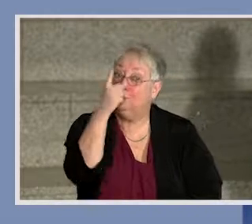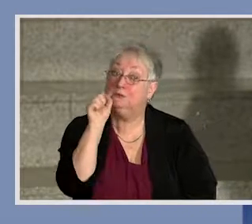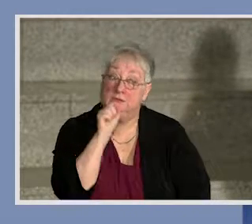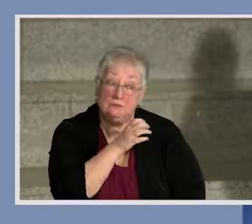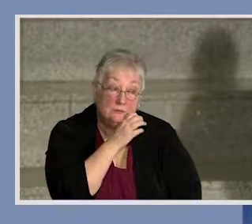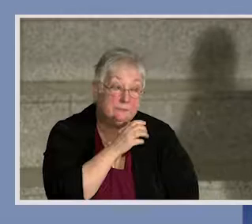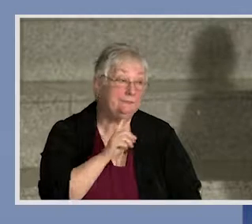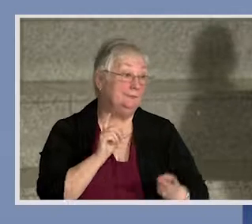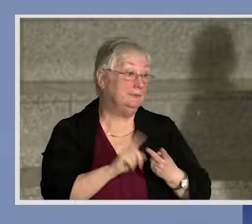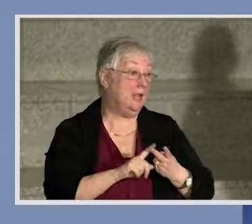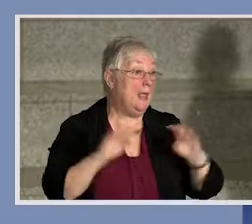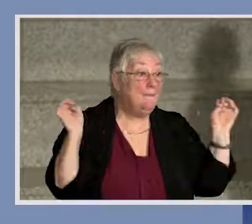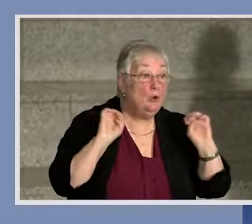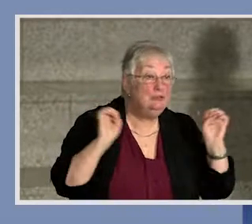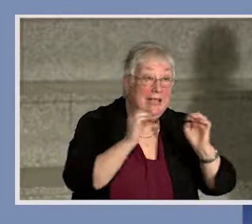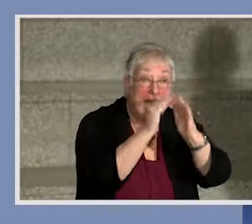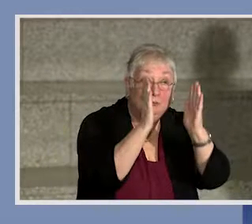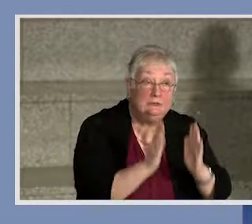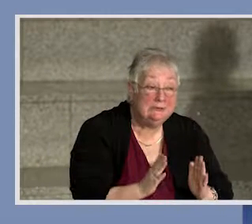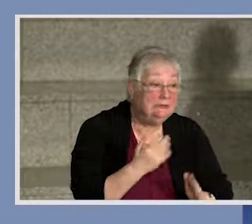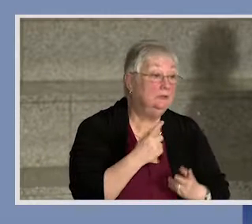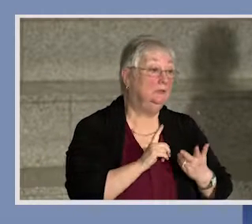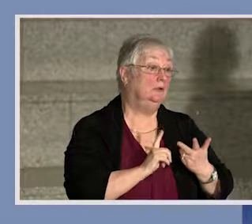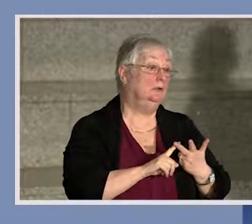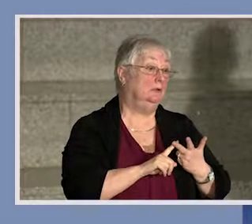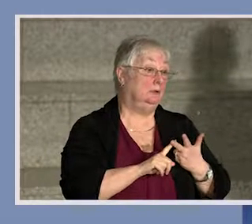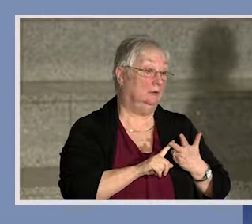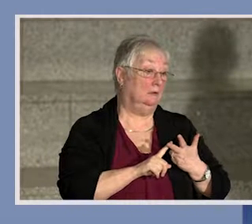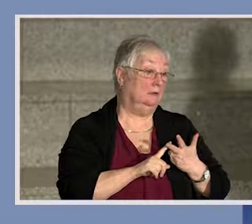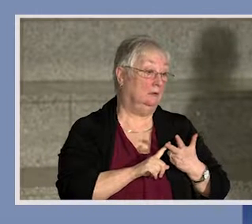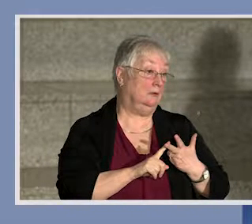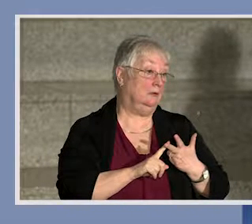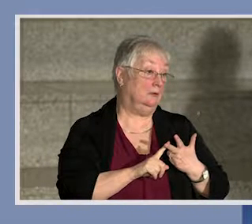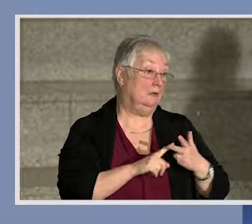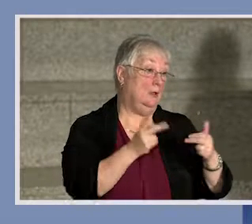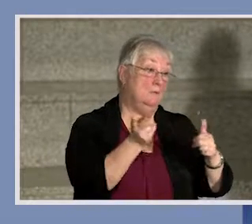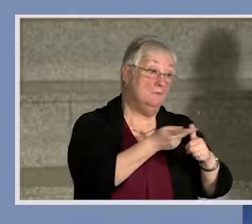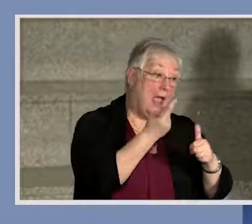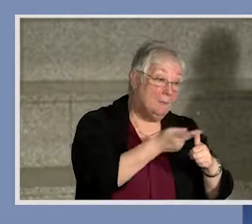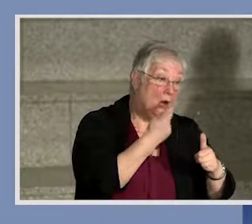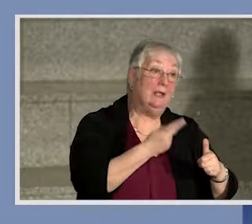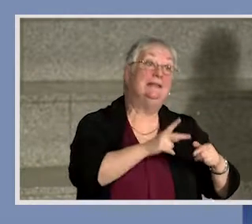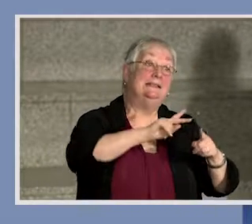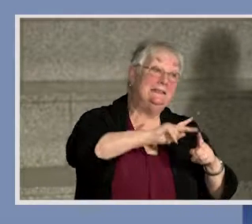LIVE, AND A FULL RANGE OF PRIMARY, SECONDARY AND TERTIARY